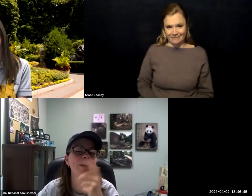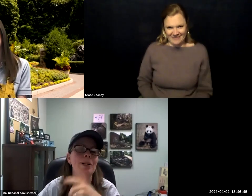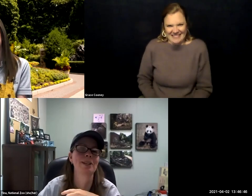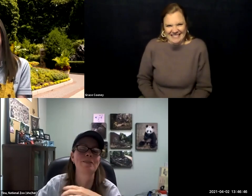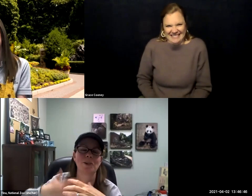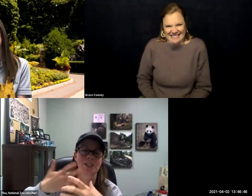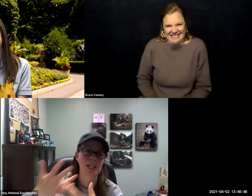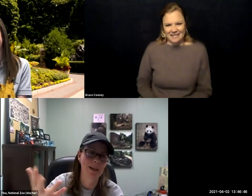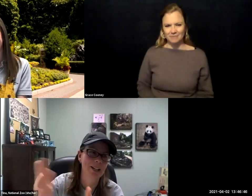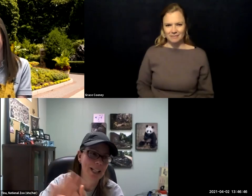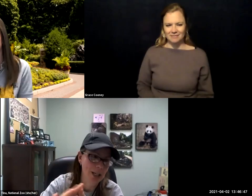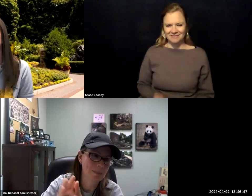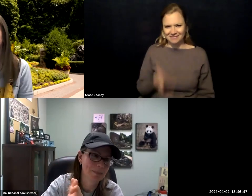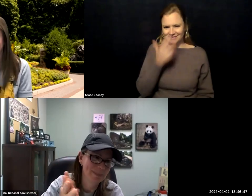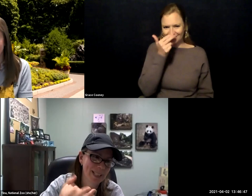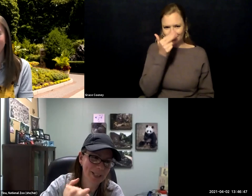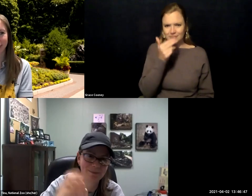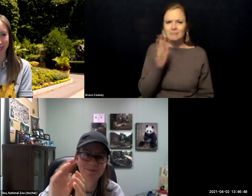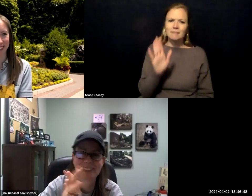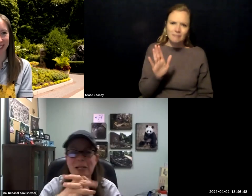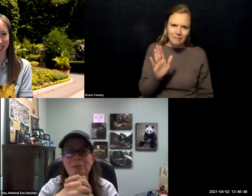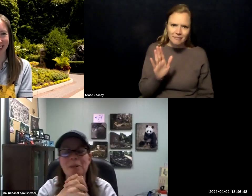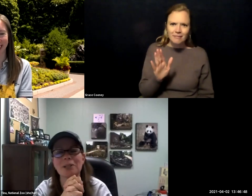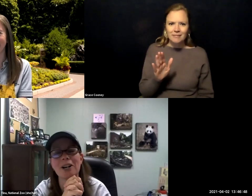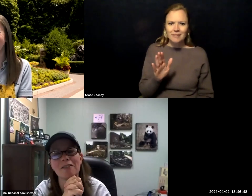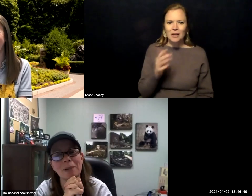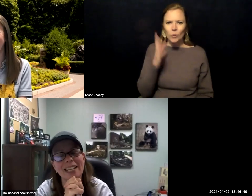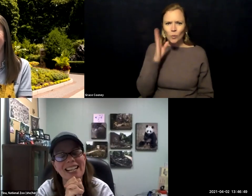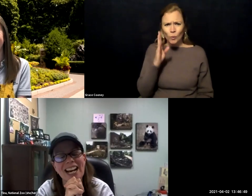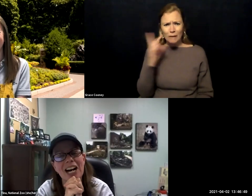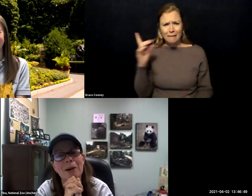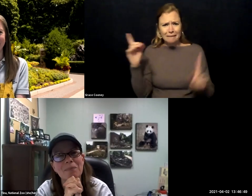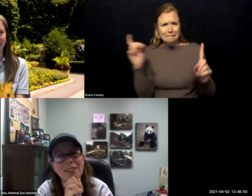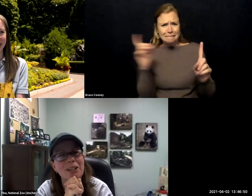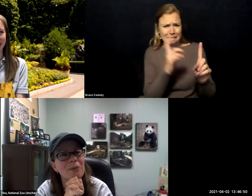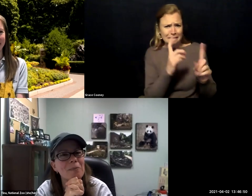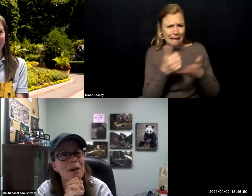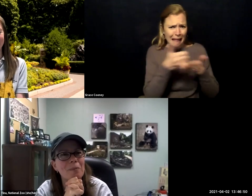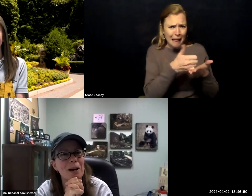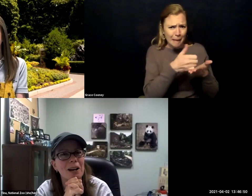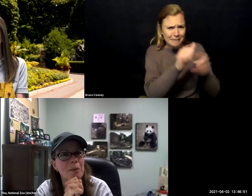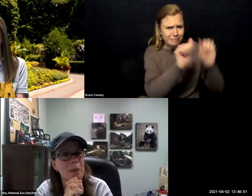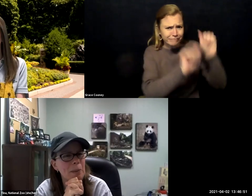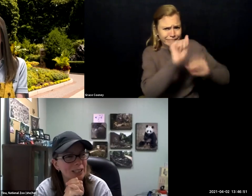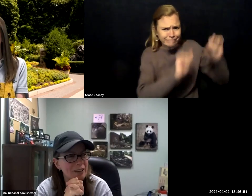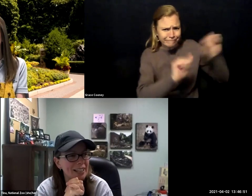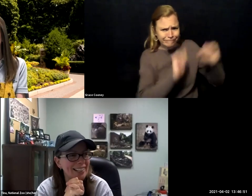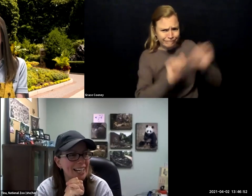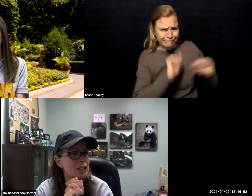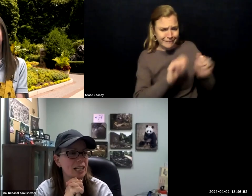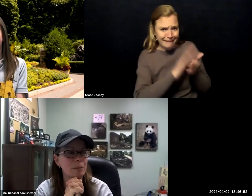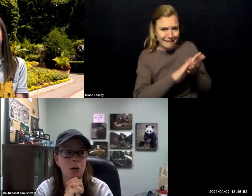would of course come out and help you know, clean people off. But you know,